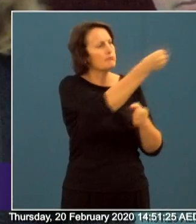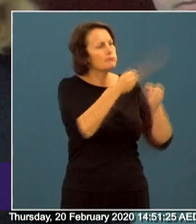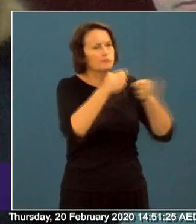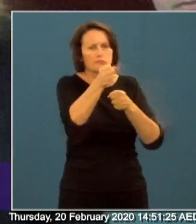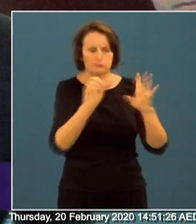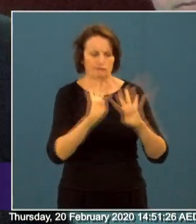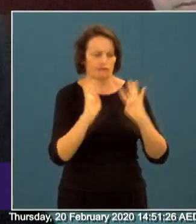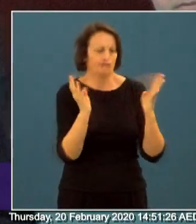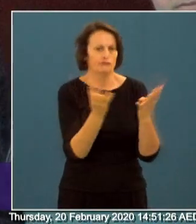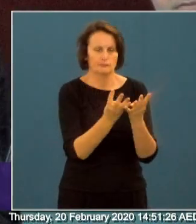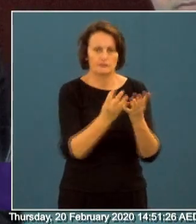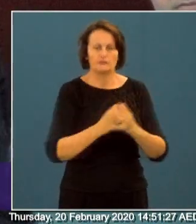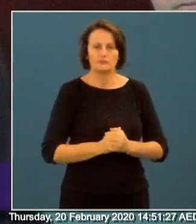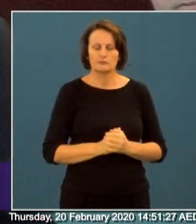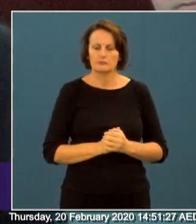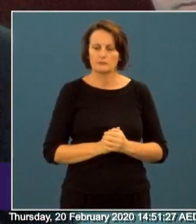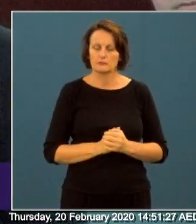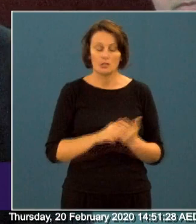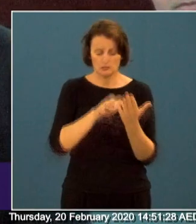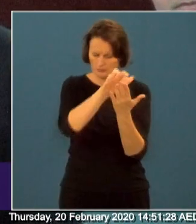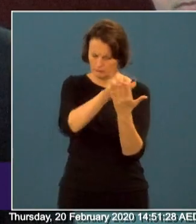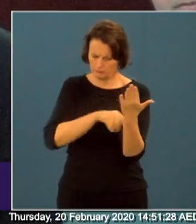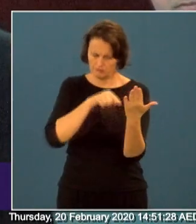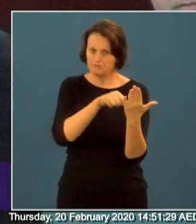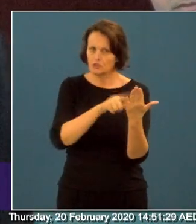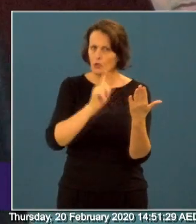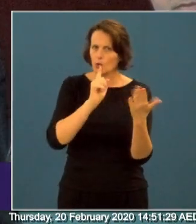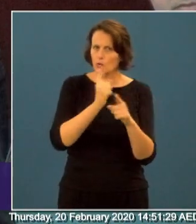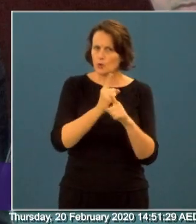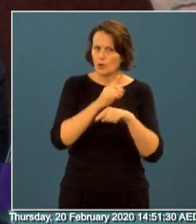at paragraph 19 of your statement, to a significant body of work